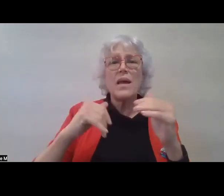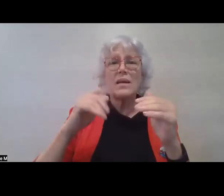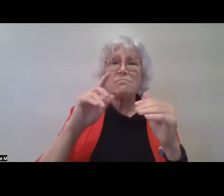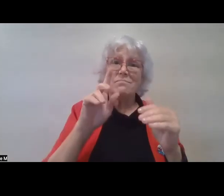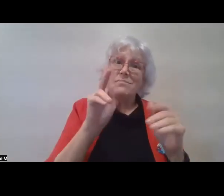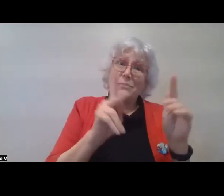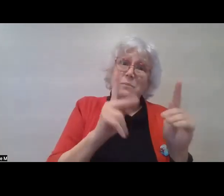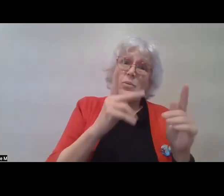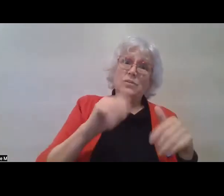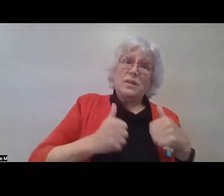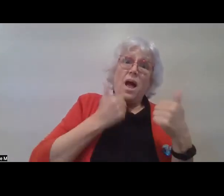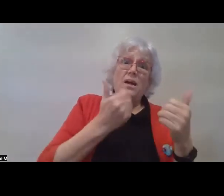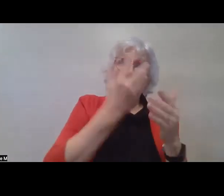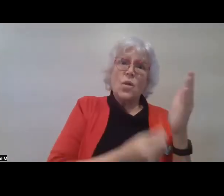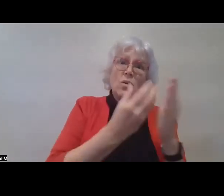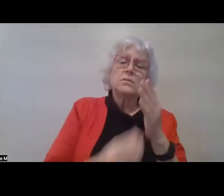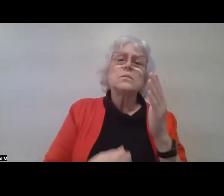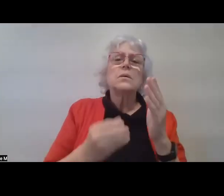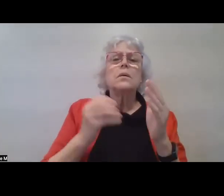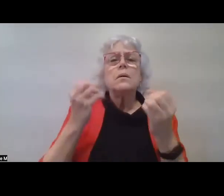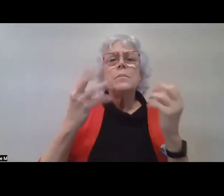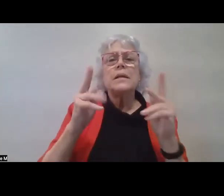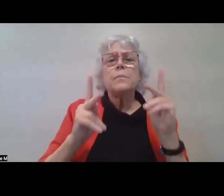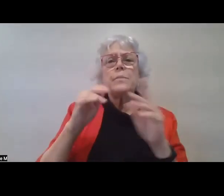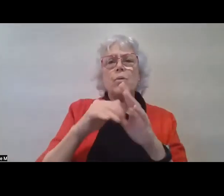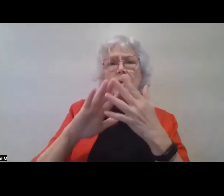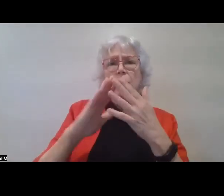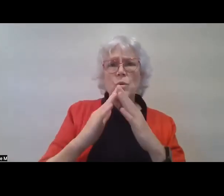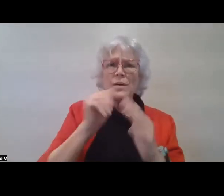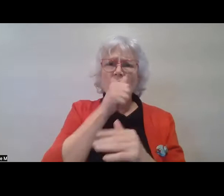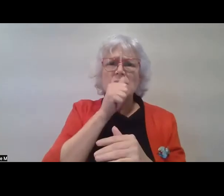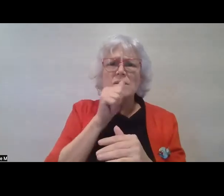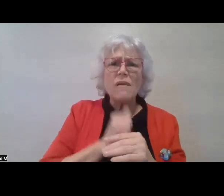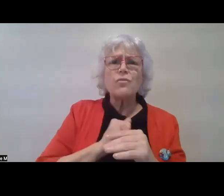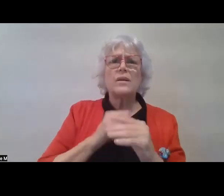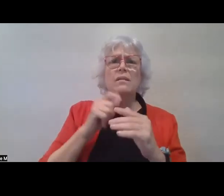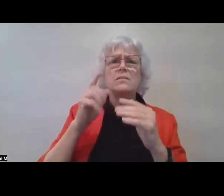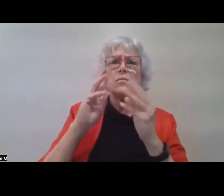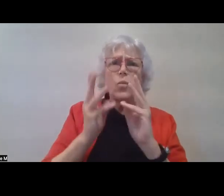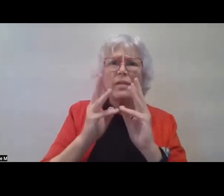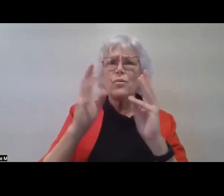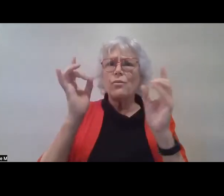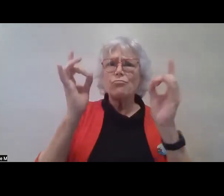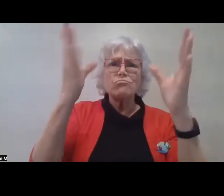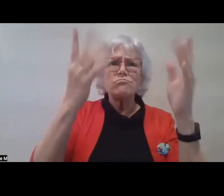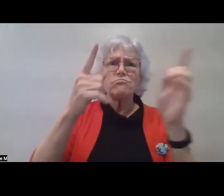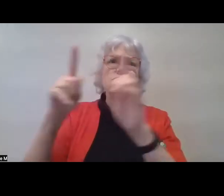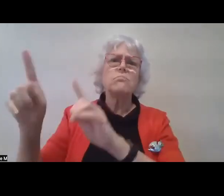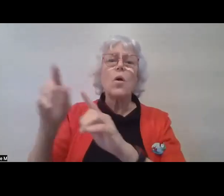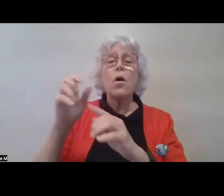The countries and communities impacted the most to the immediate impacts of the climate crisis are suffering or still suffering under